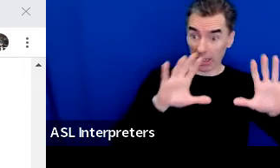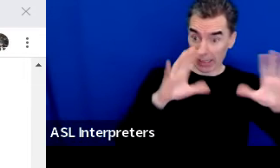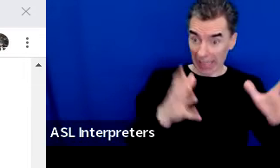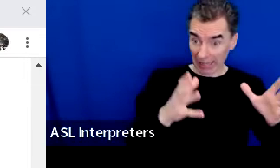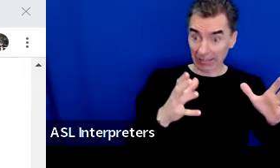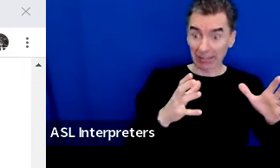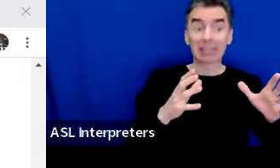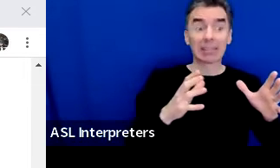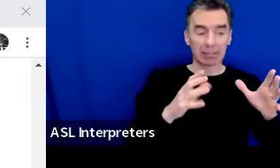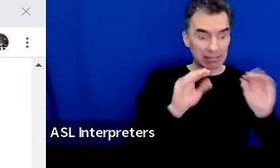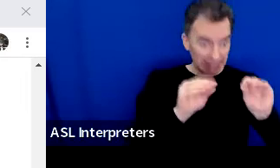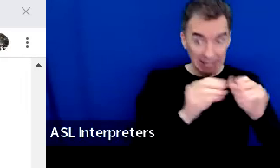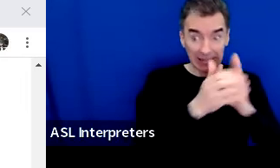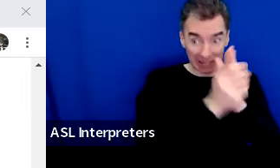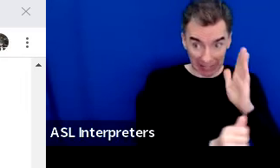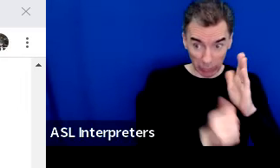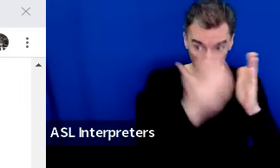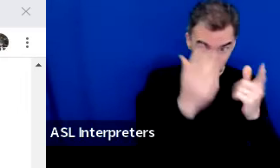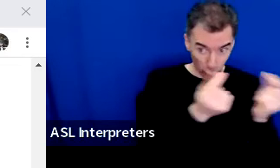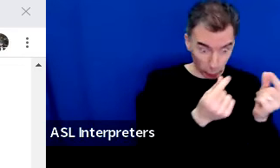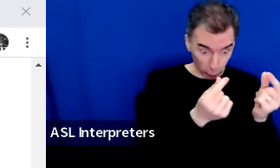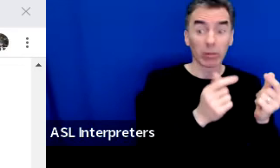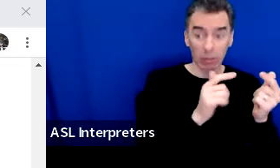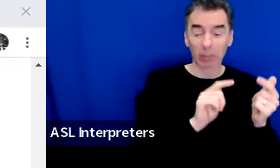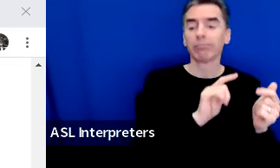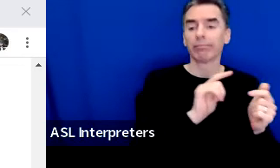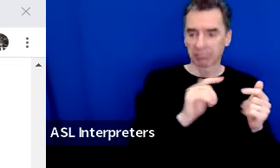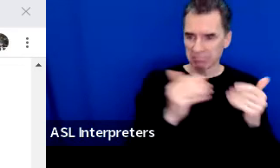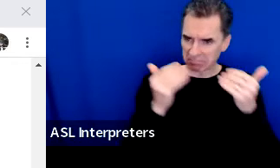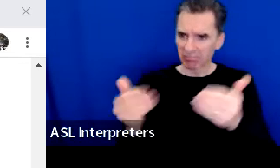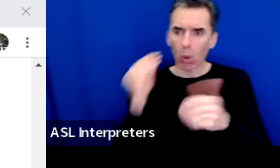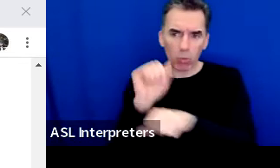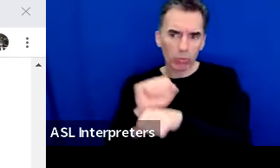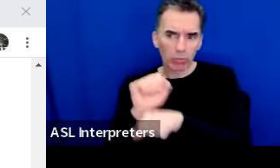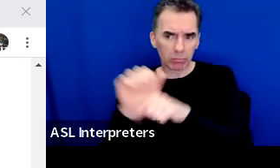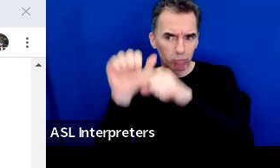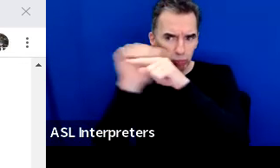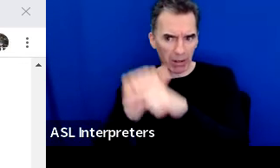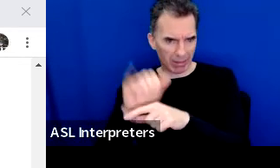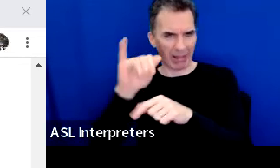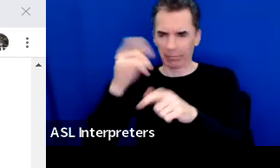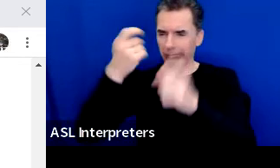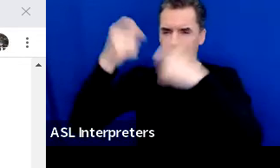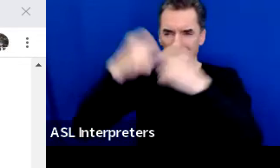It works great with really great, OK? And sorry, if you can't see it